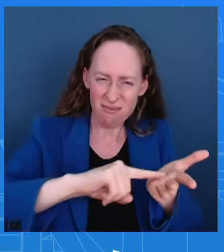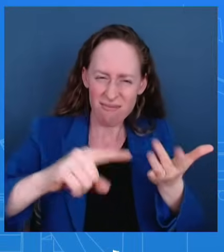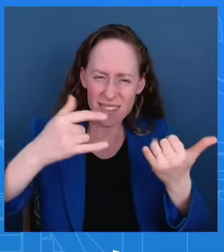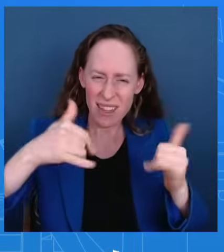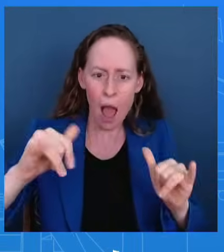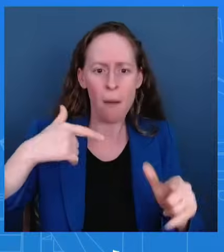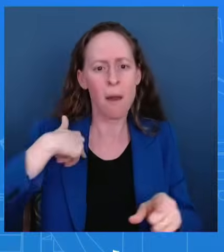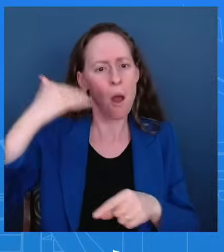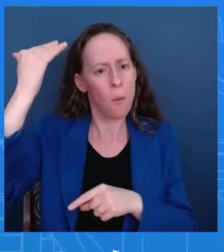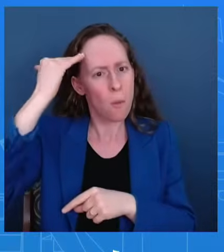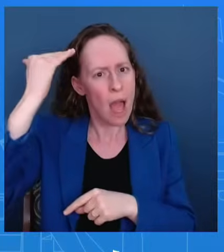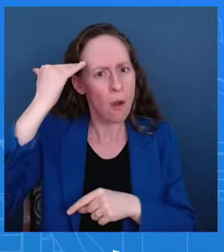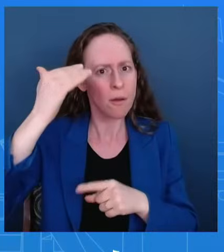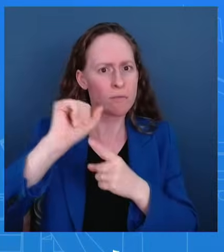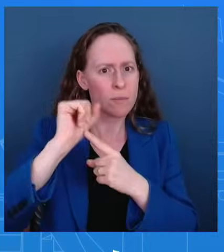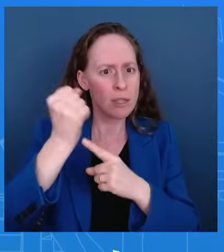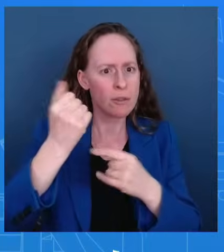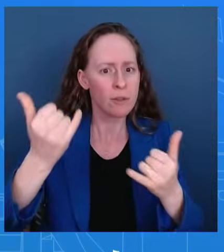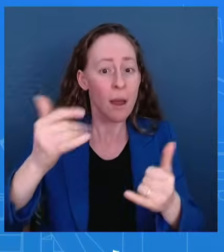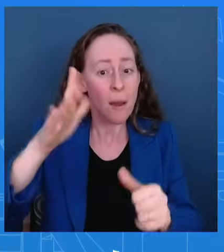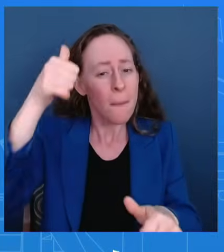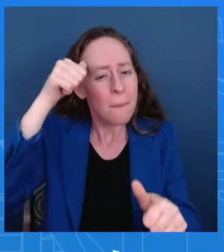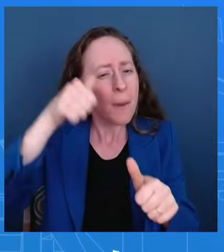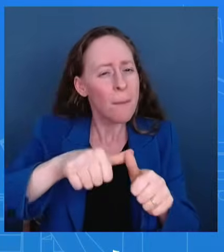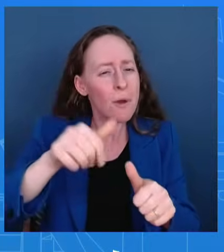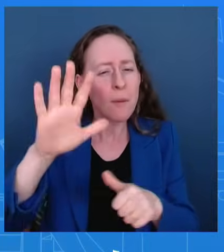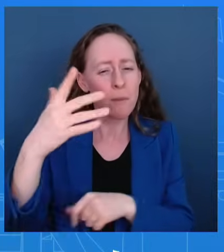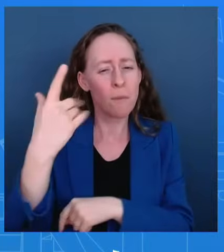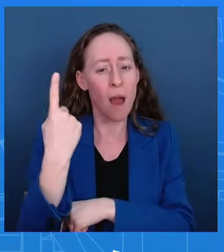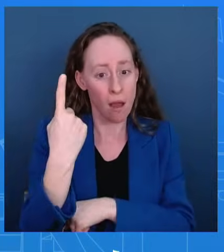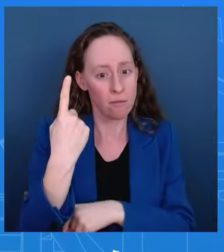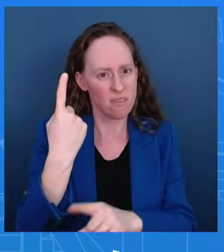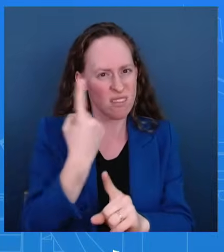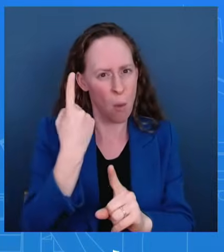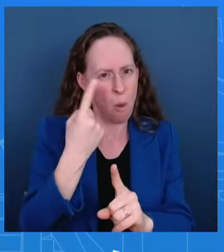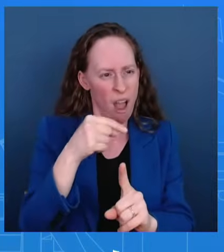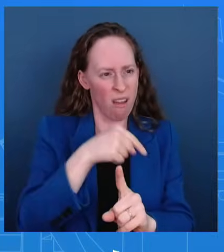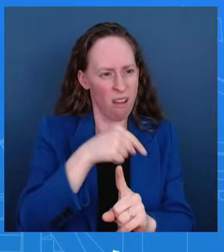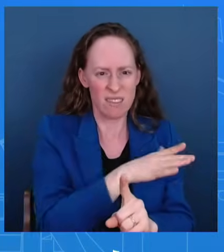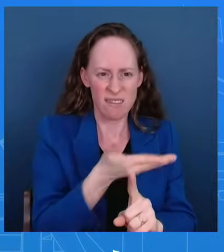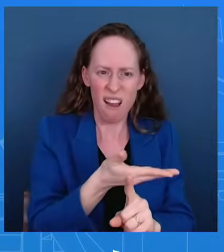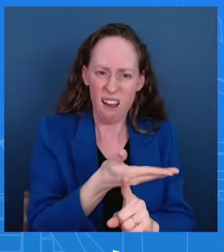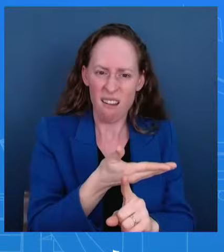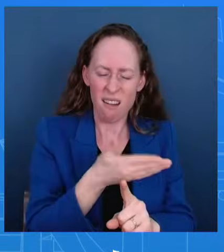But let's not forget: Someone lost their life. Not -- obviously, that preceded this. But there was an individual that was killed,